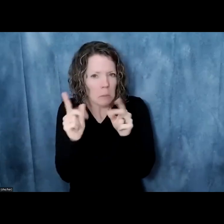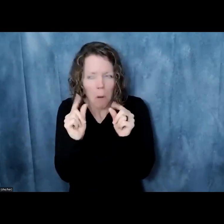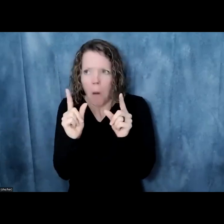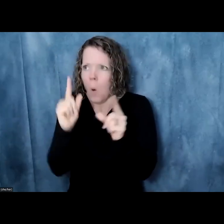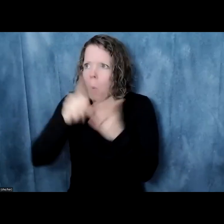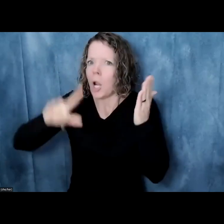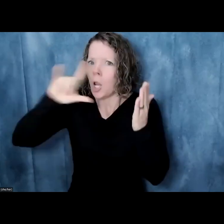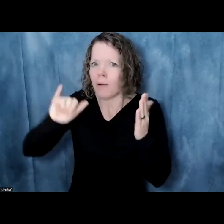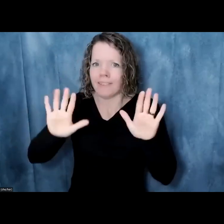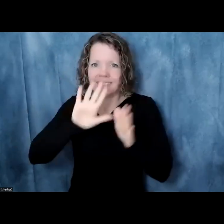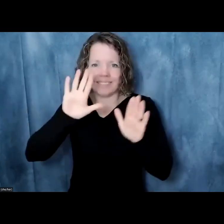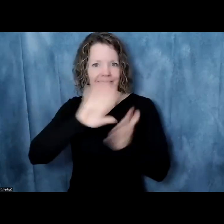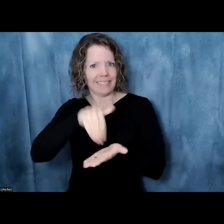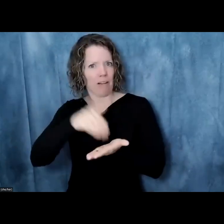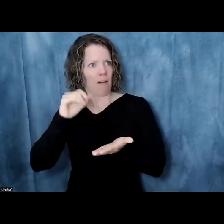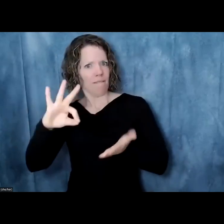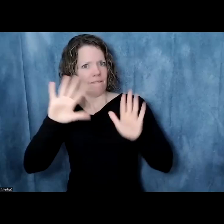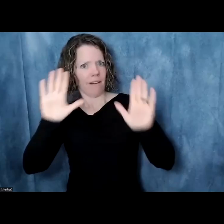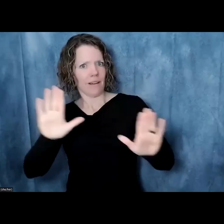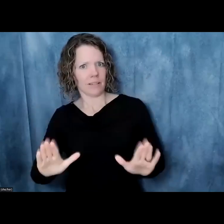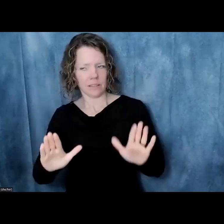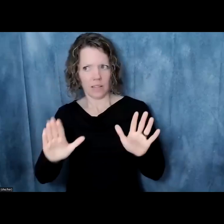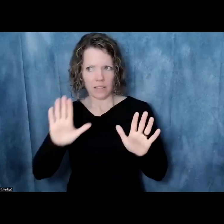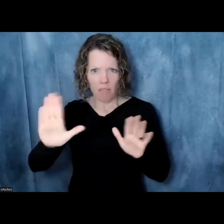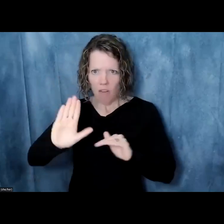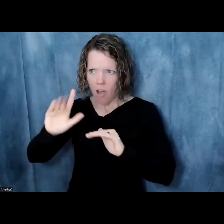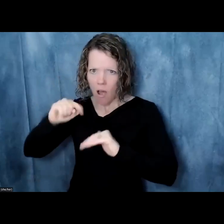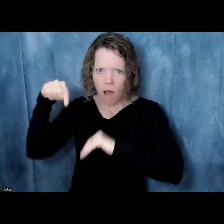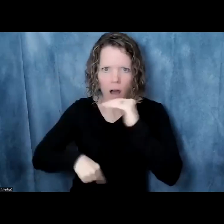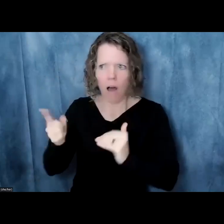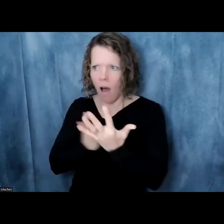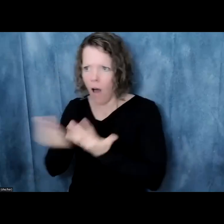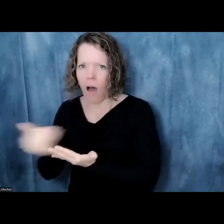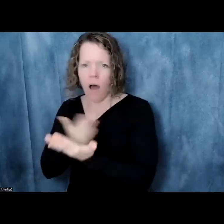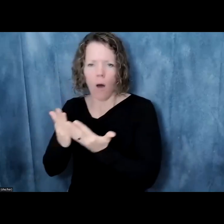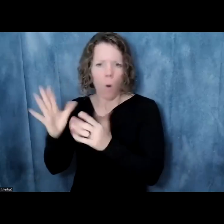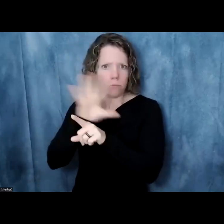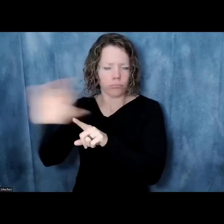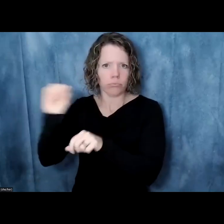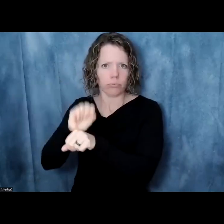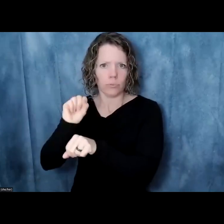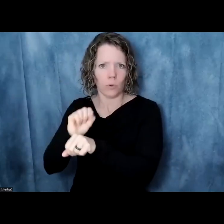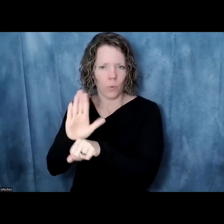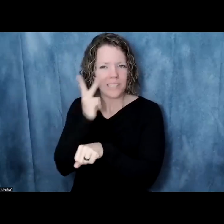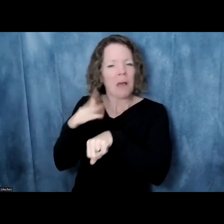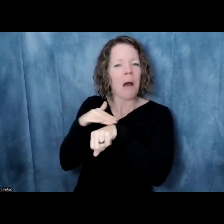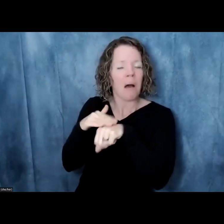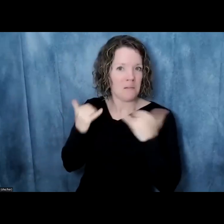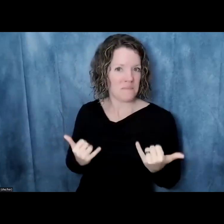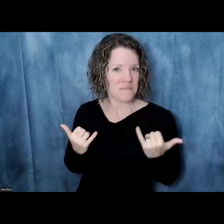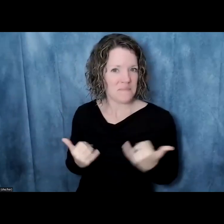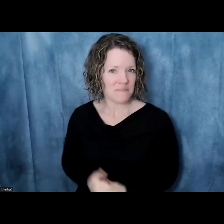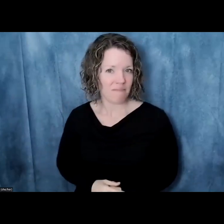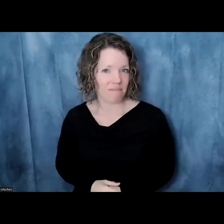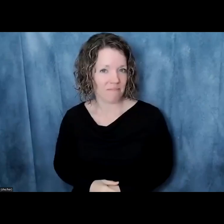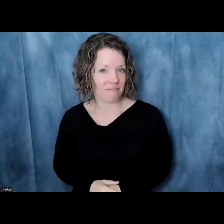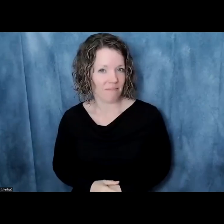I hope that today, you, like me, will feel energized and inspired by today's presentations